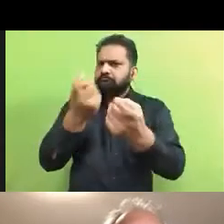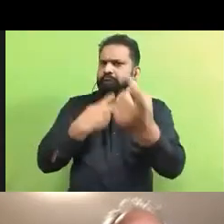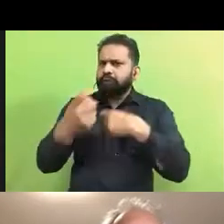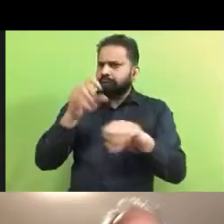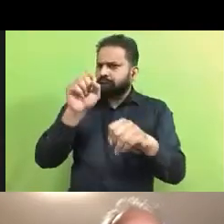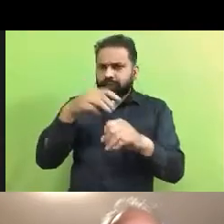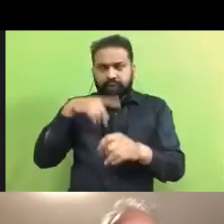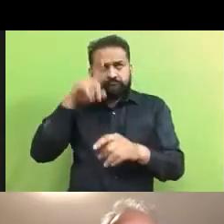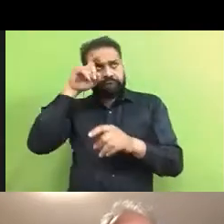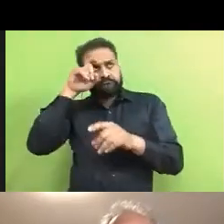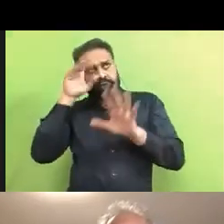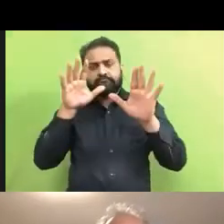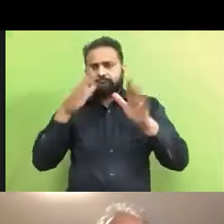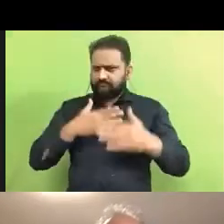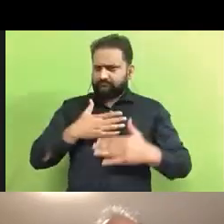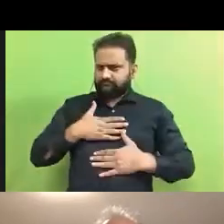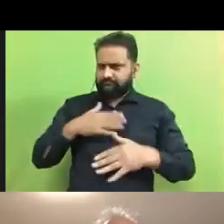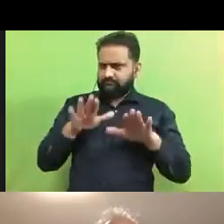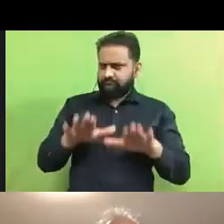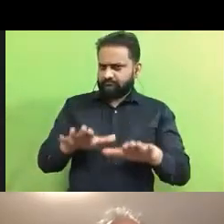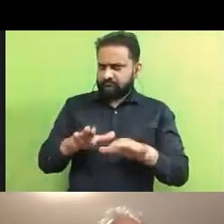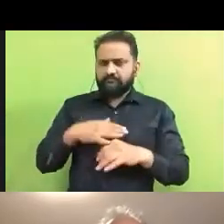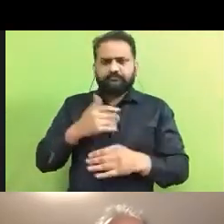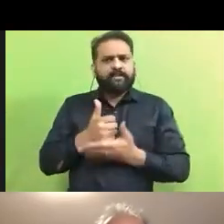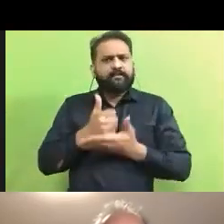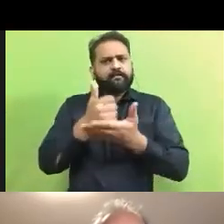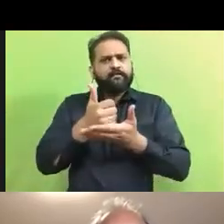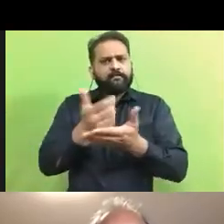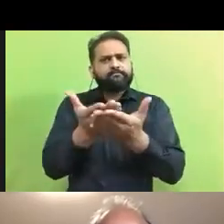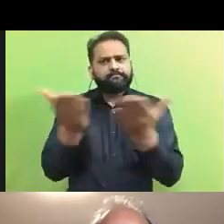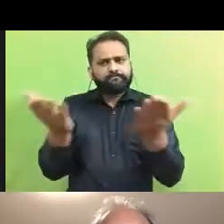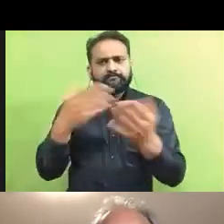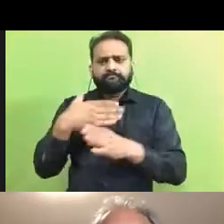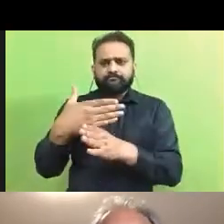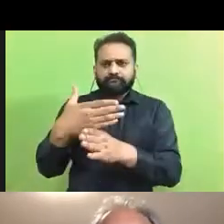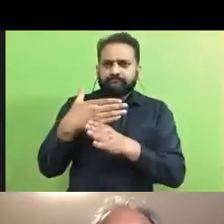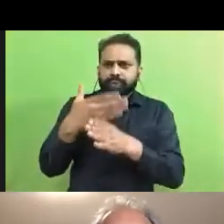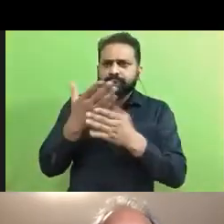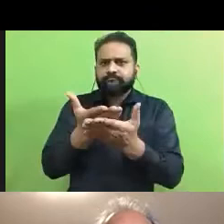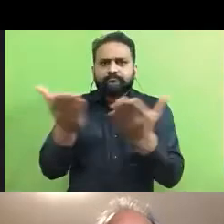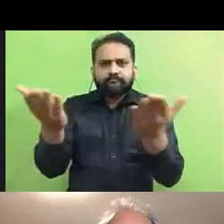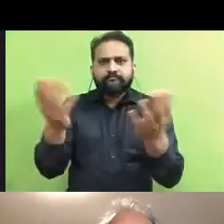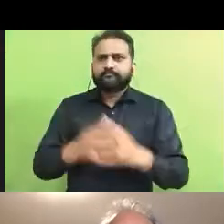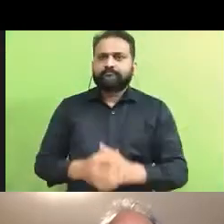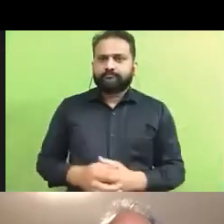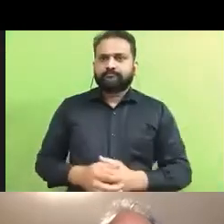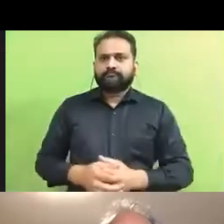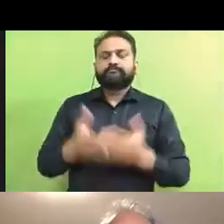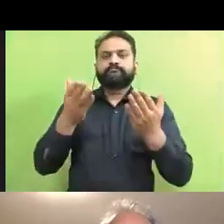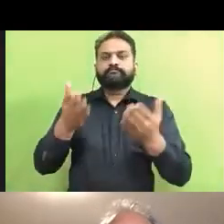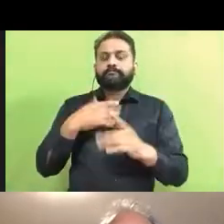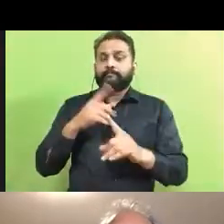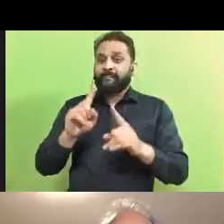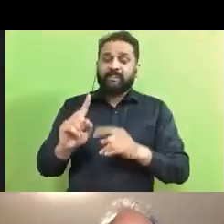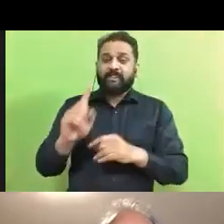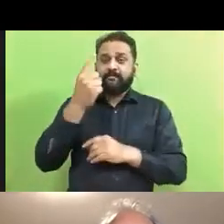i am here to help you and to share with you what i want to do so the very first thing we want to say